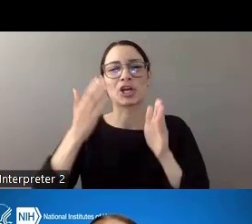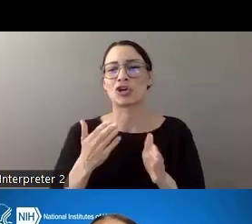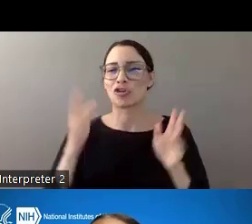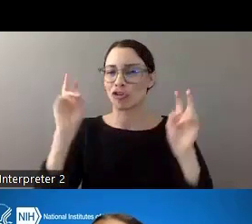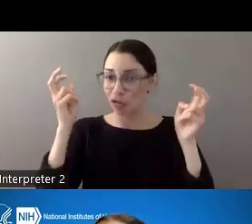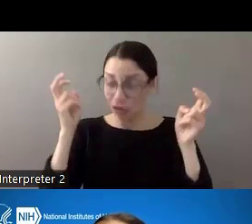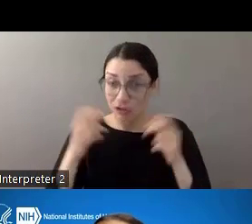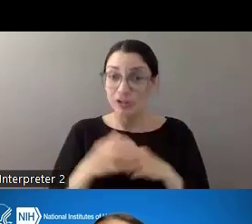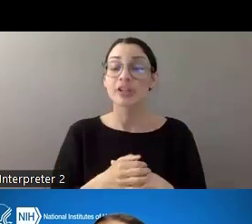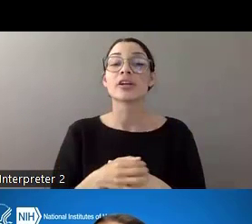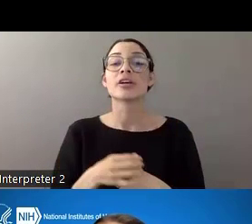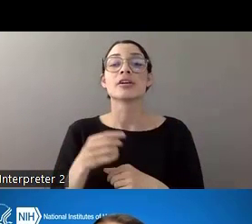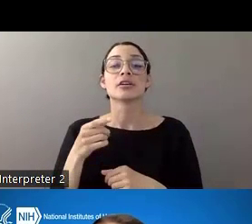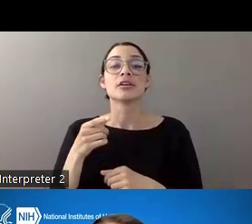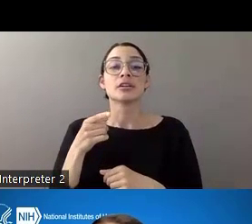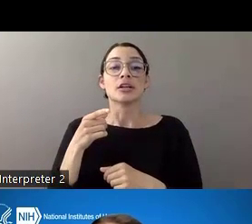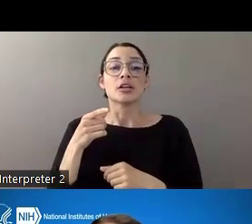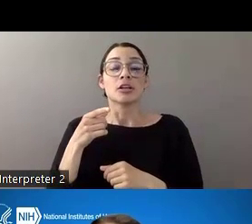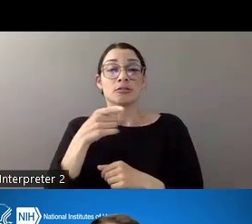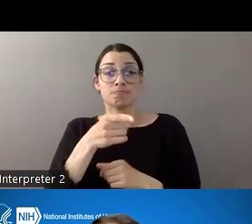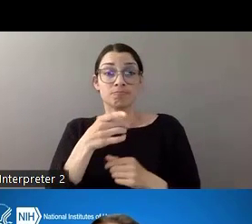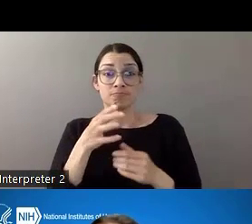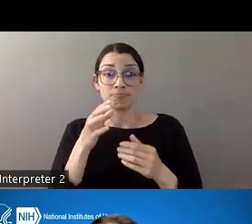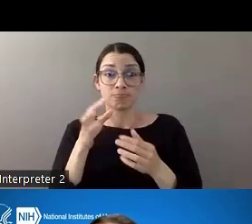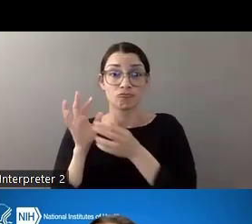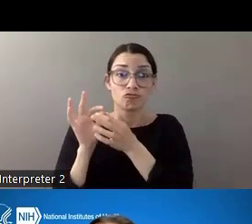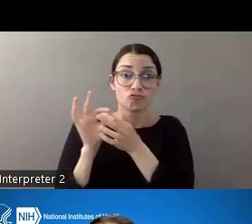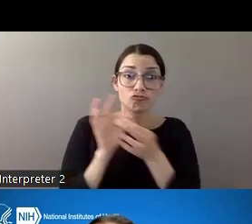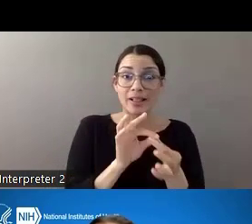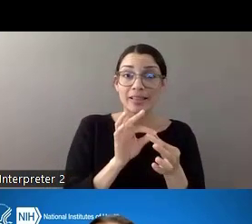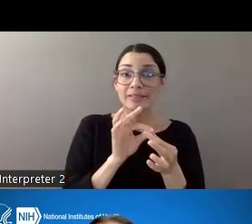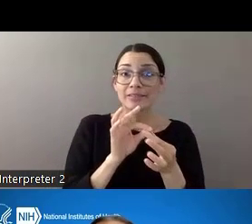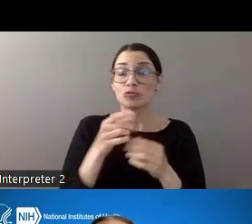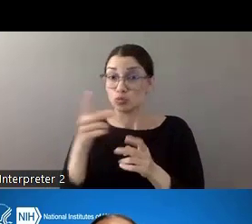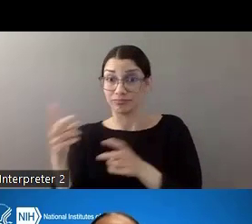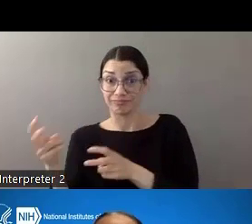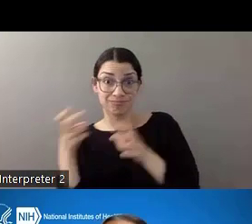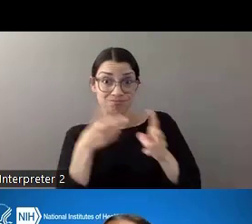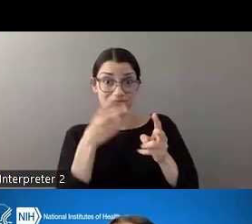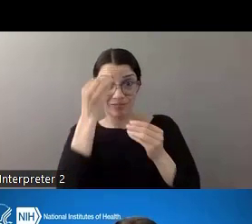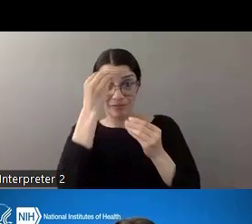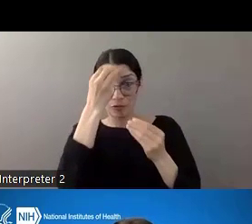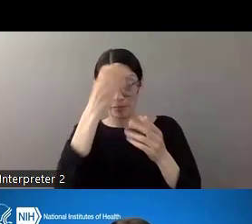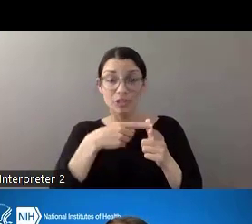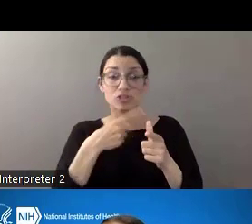The relevant NIH Institutions and Centers come up. And then, you want to go back to the NOFO.